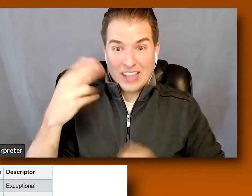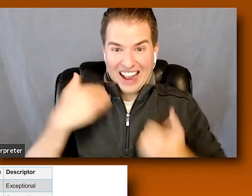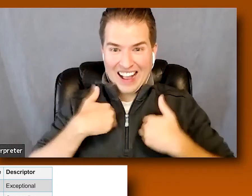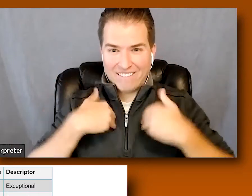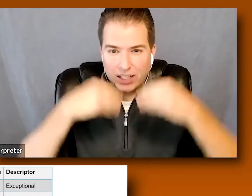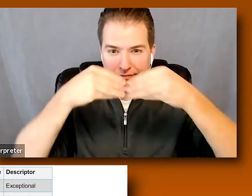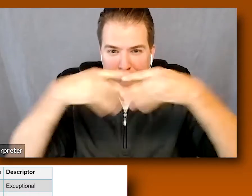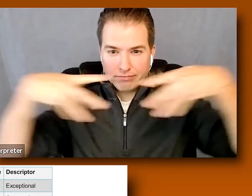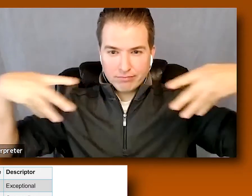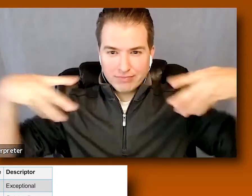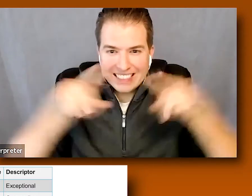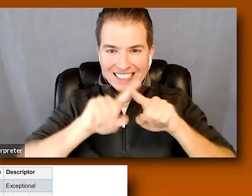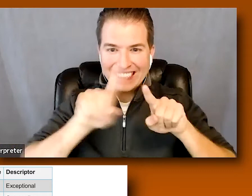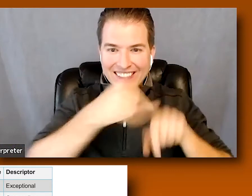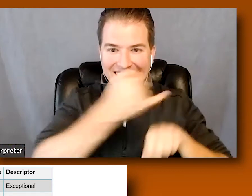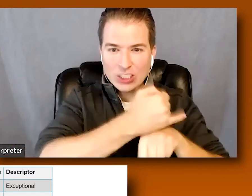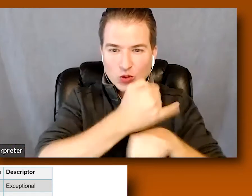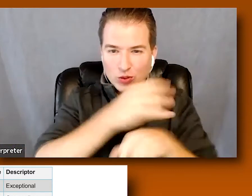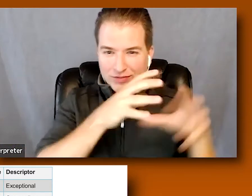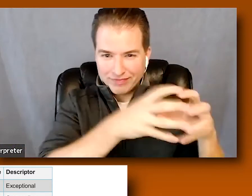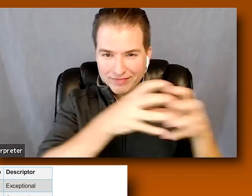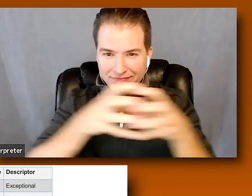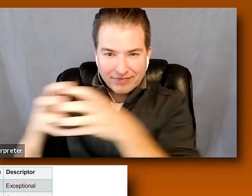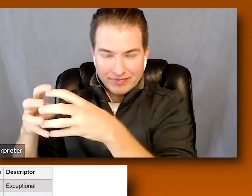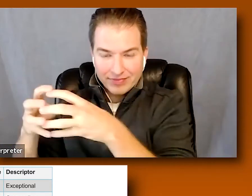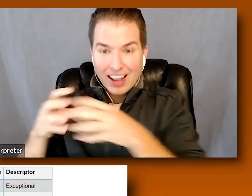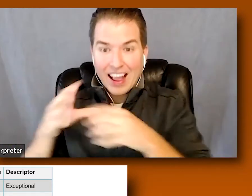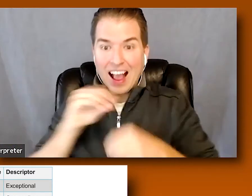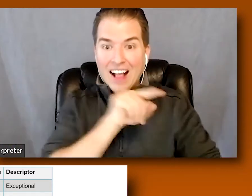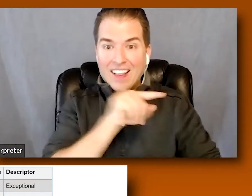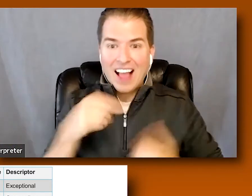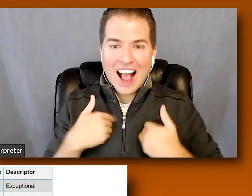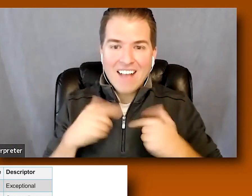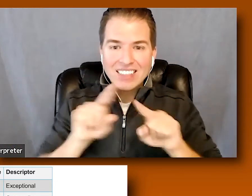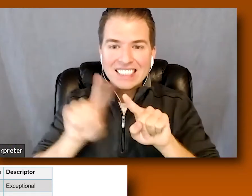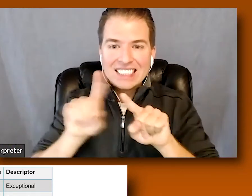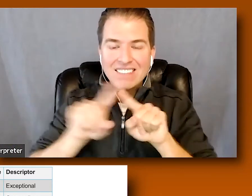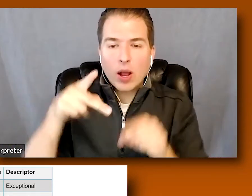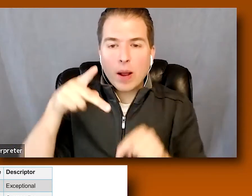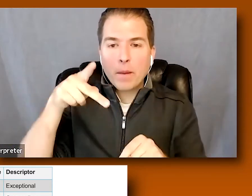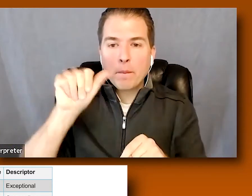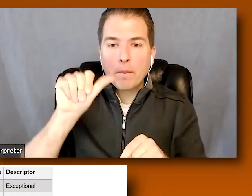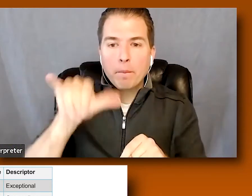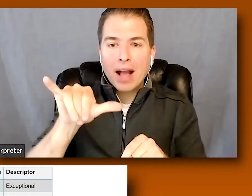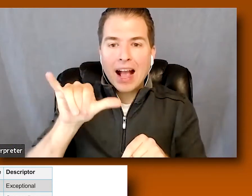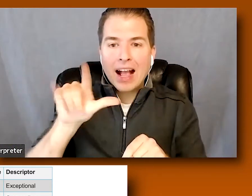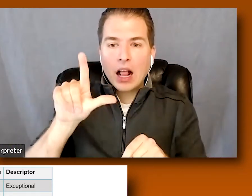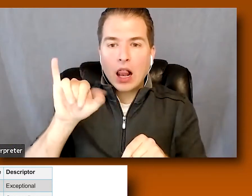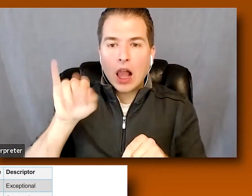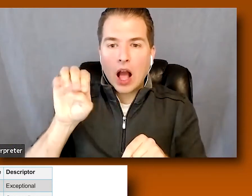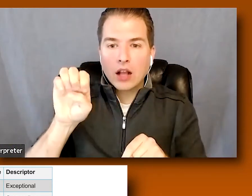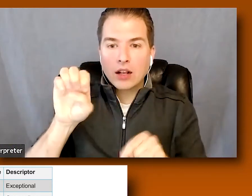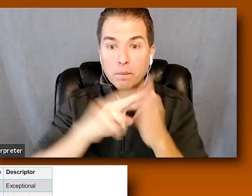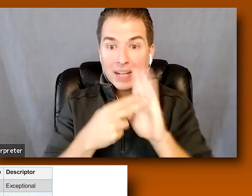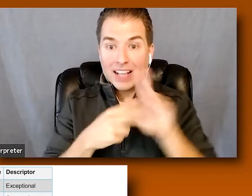has different pay lines. And the pay lines is the score, what they're currently funding at,